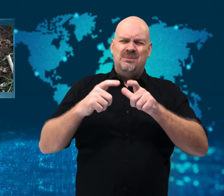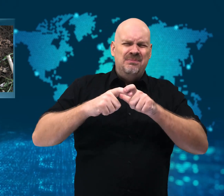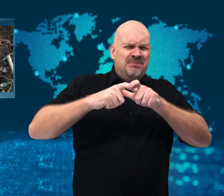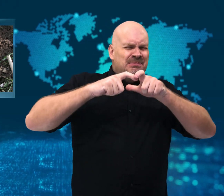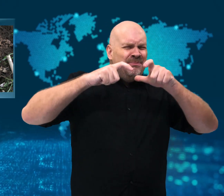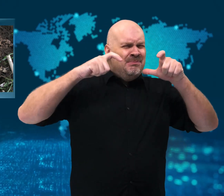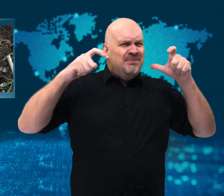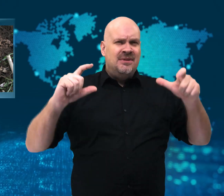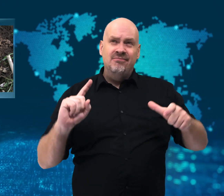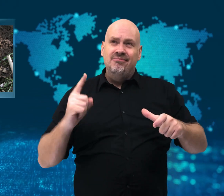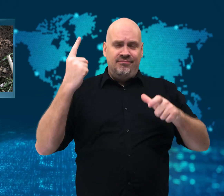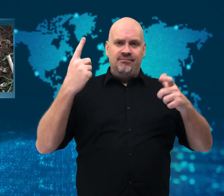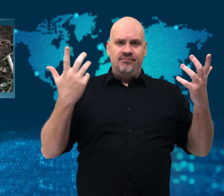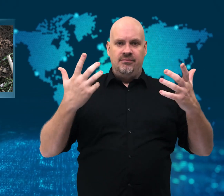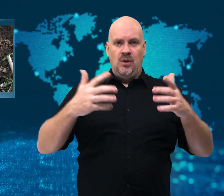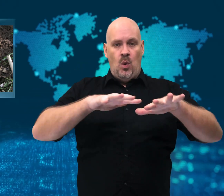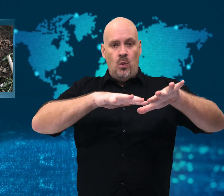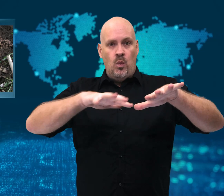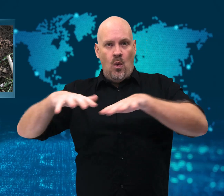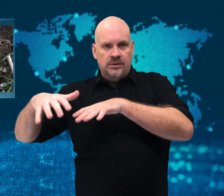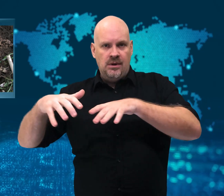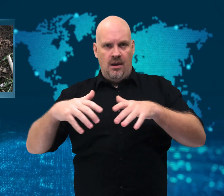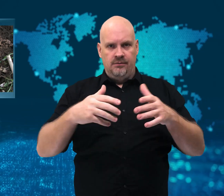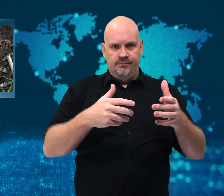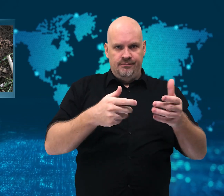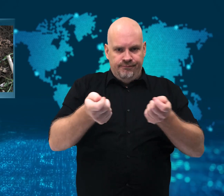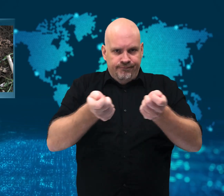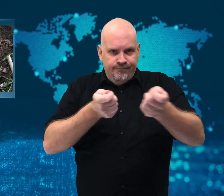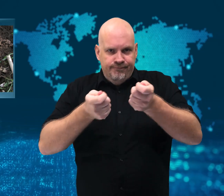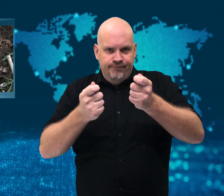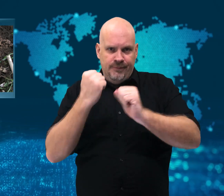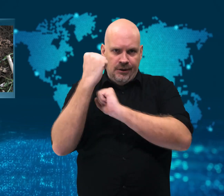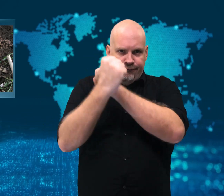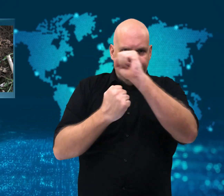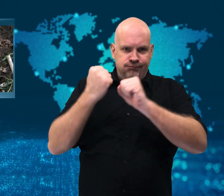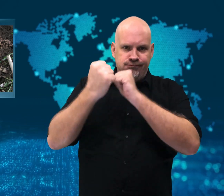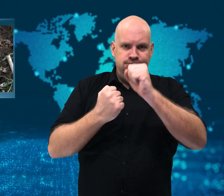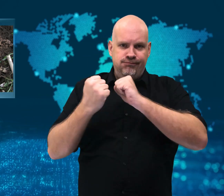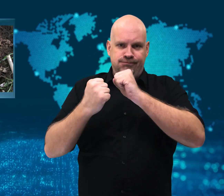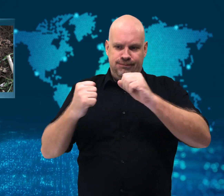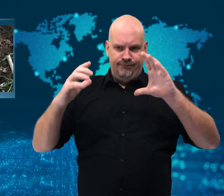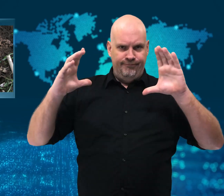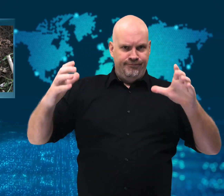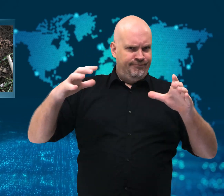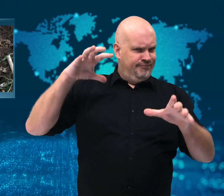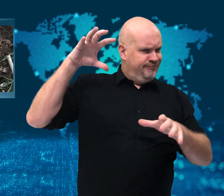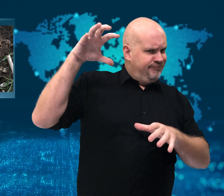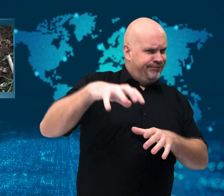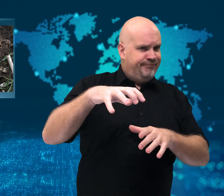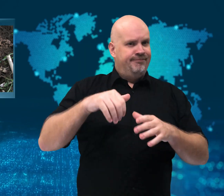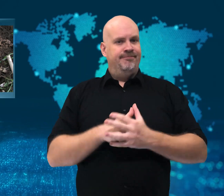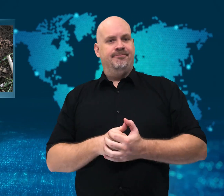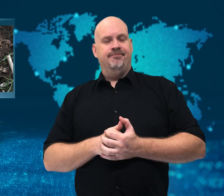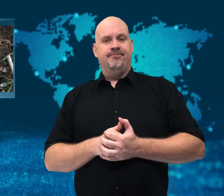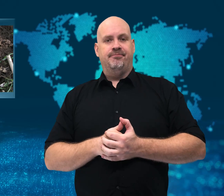treatment plan in the world. Historically,